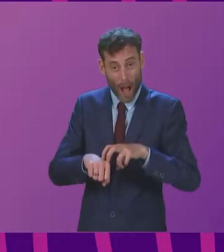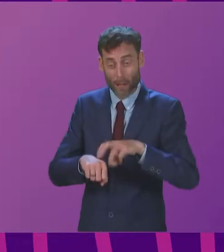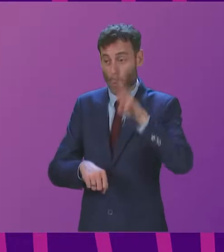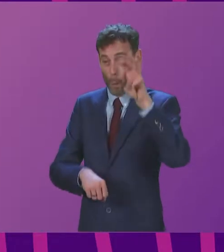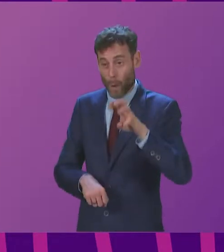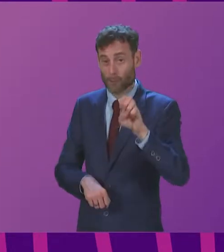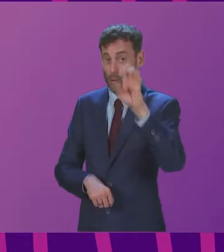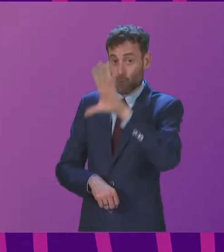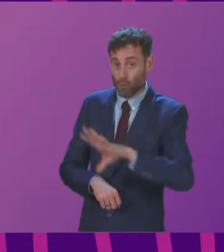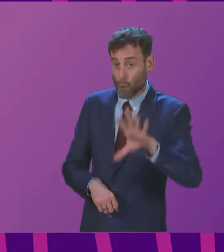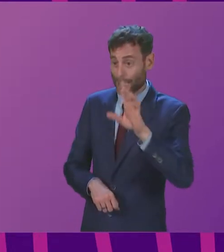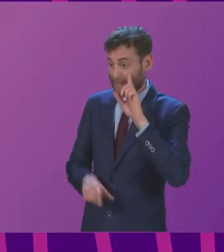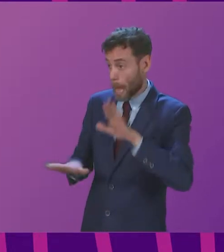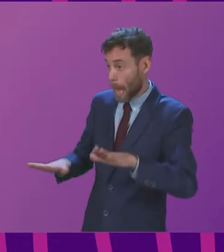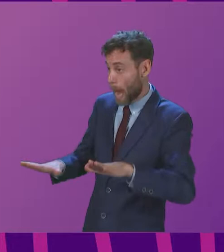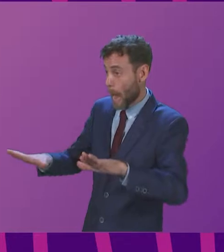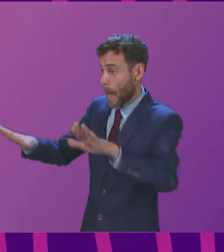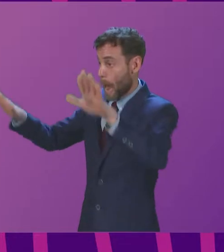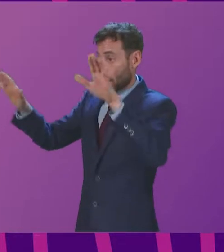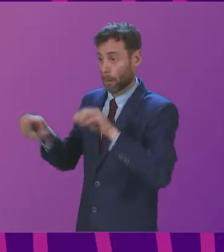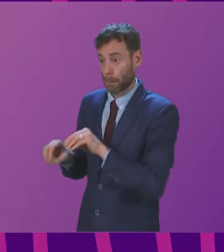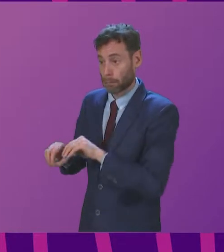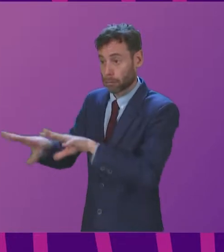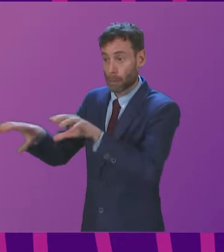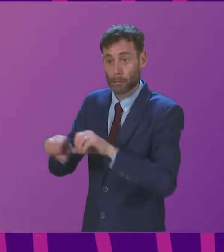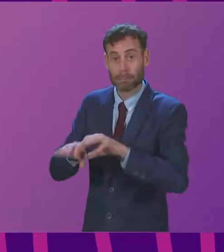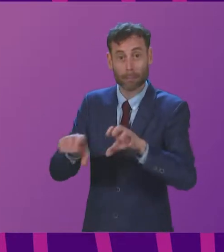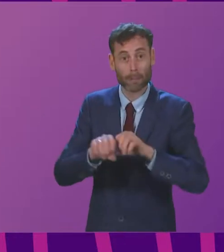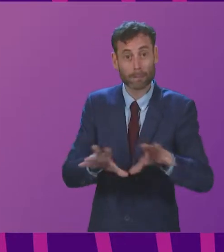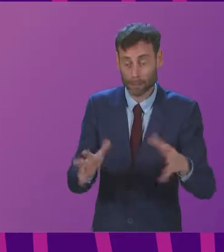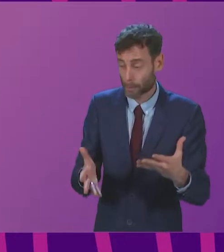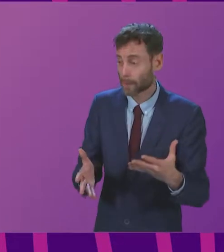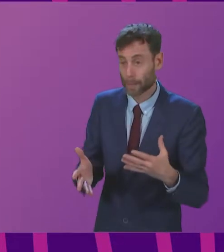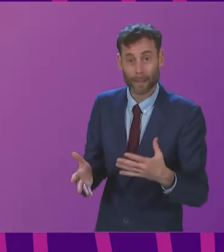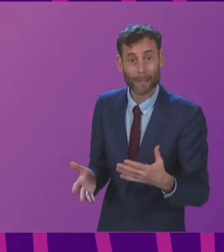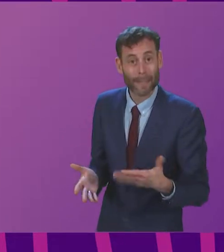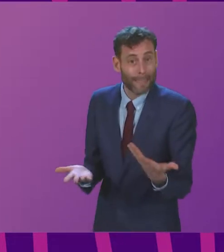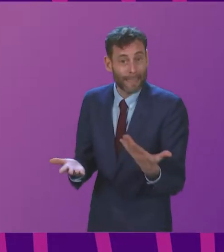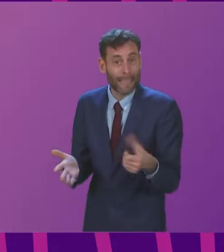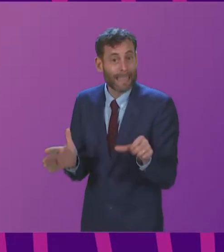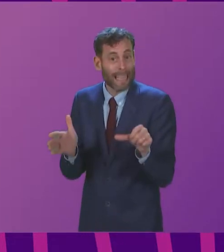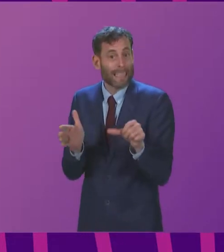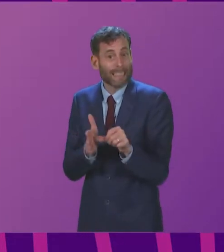world are doing likewise. Faced with a virus, it is very difficult to provide the hard evidence